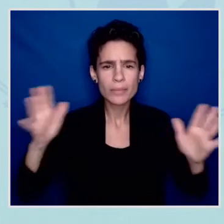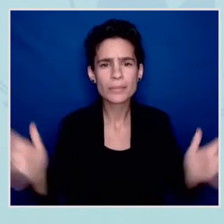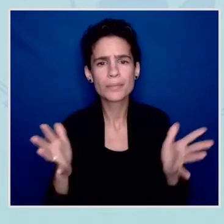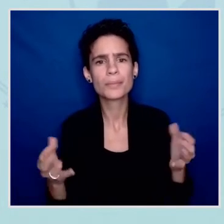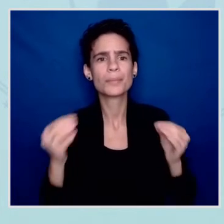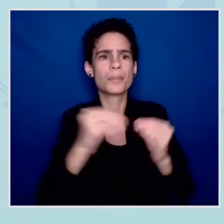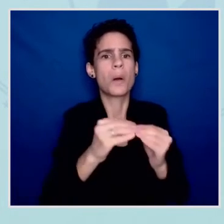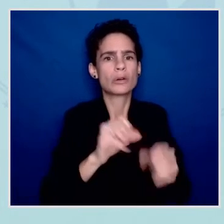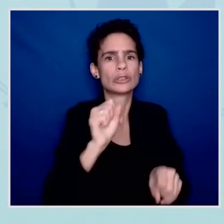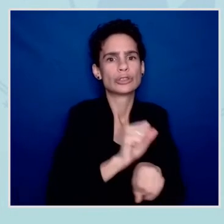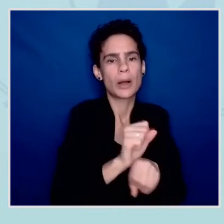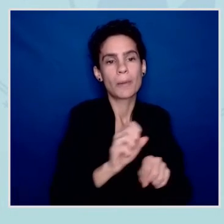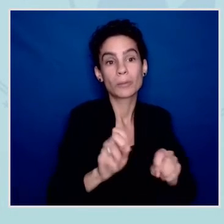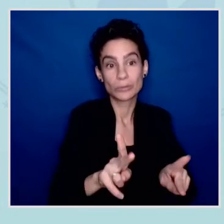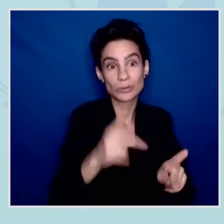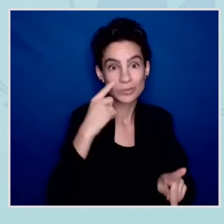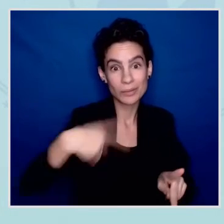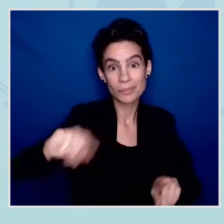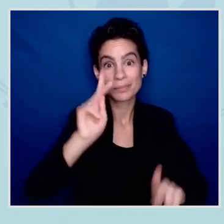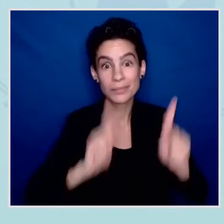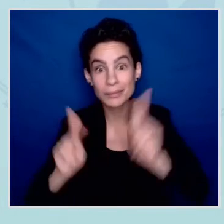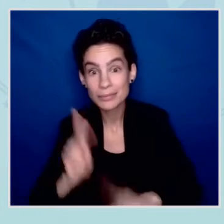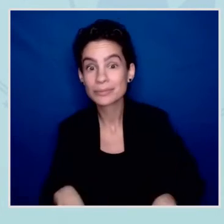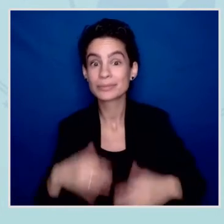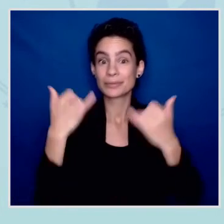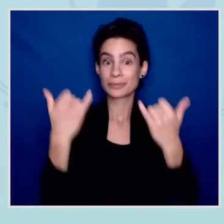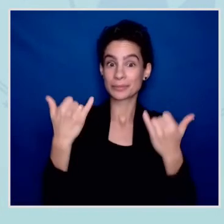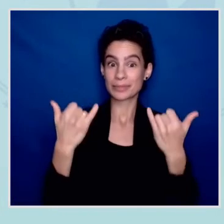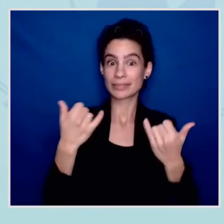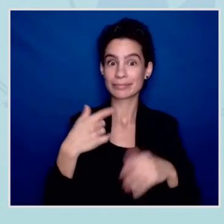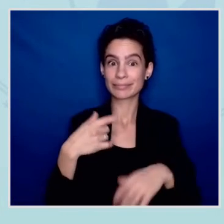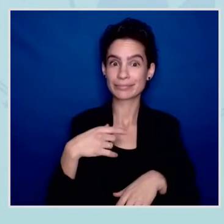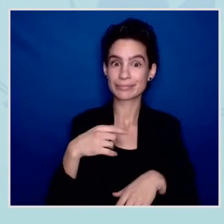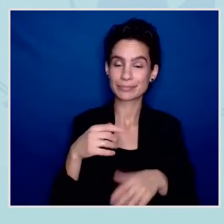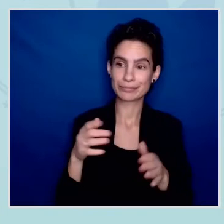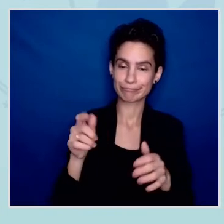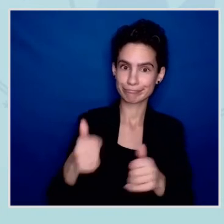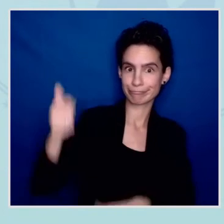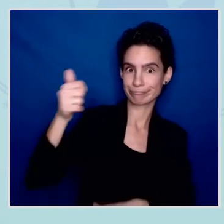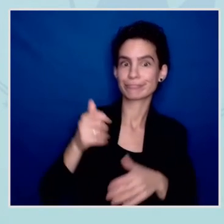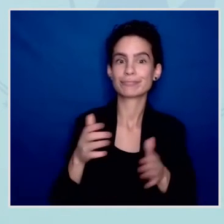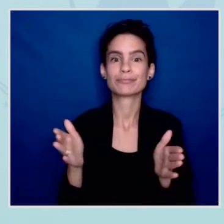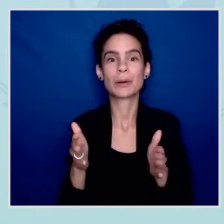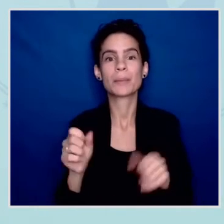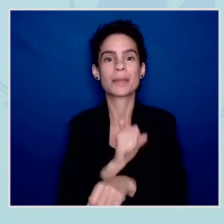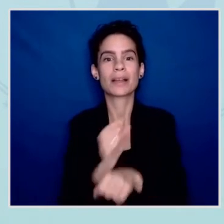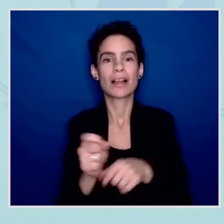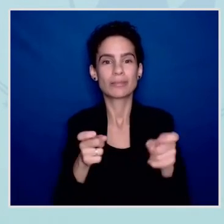COUNSELING, TO HELP ENTREPRENEURS START AND GROW